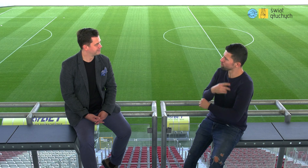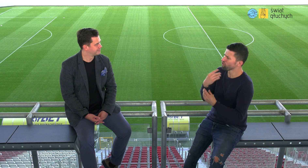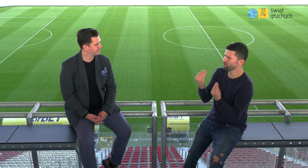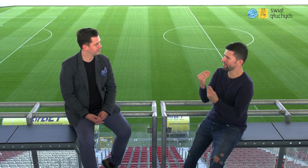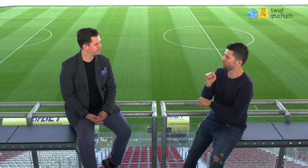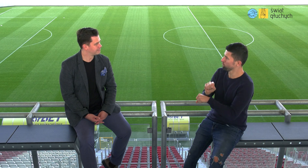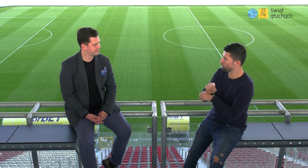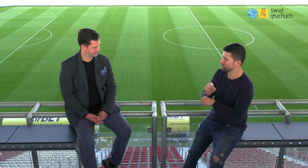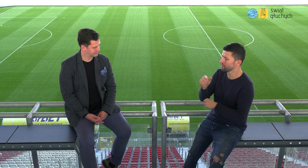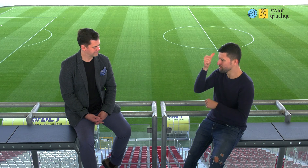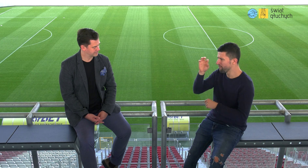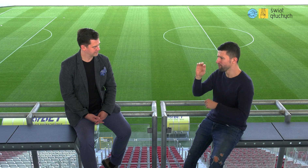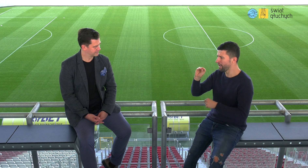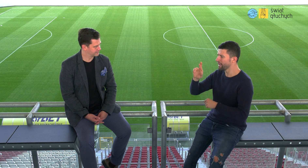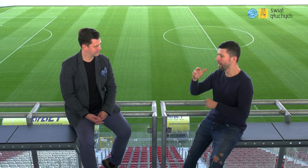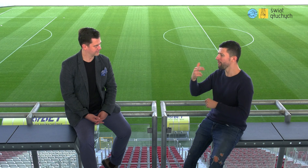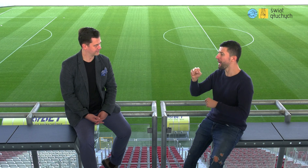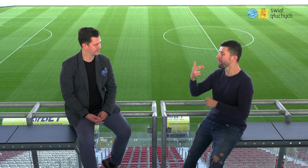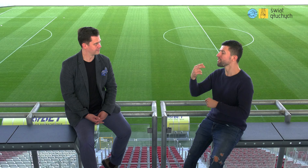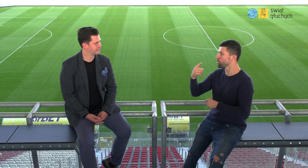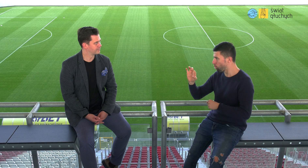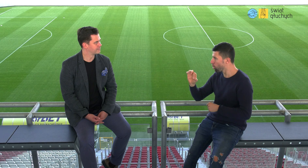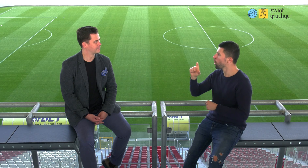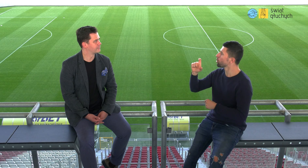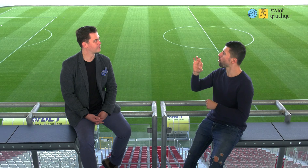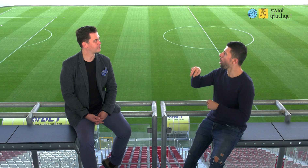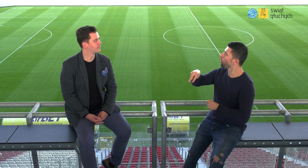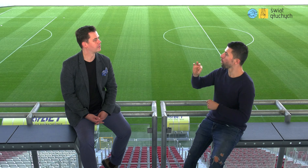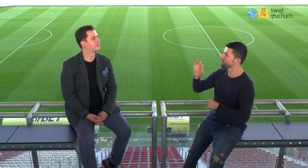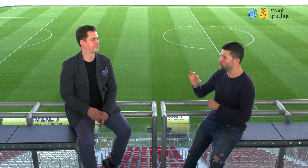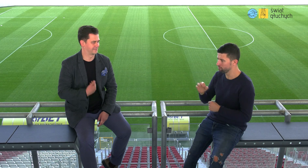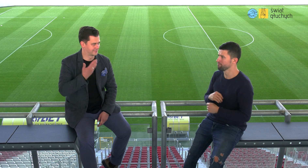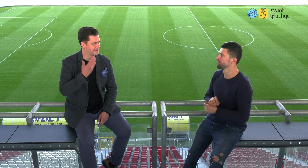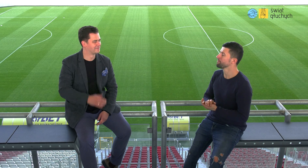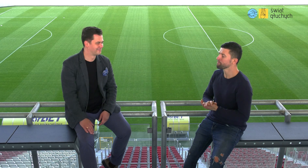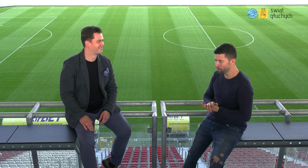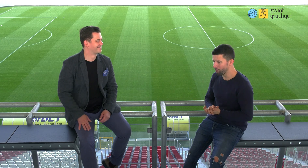Former captain of the Portuguese national team, great defender.